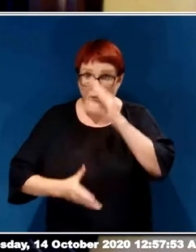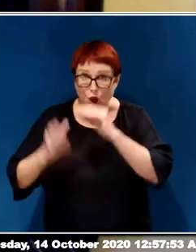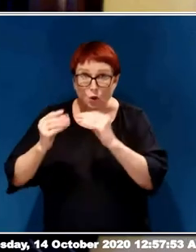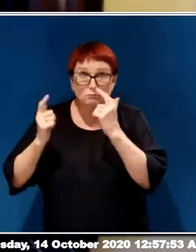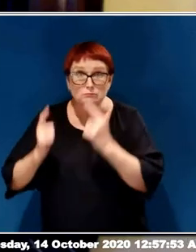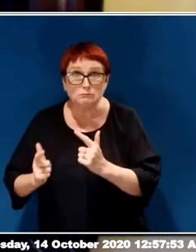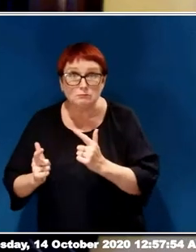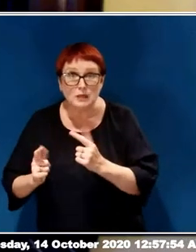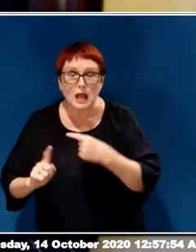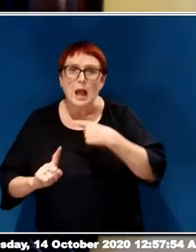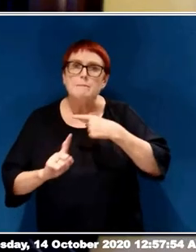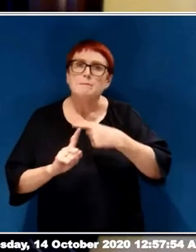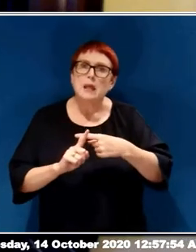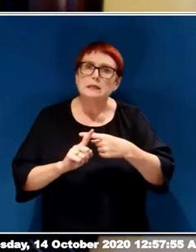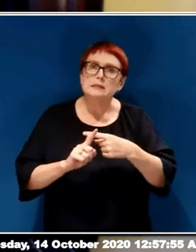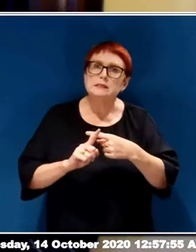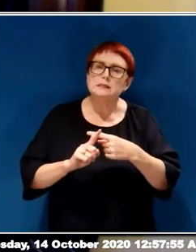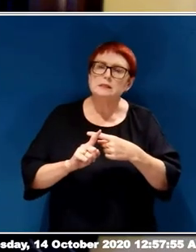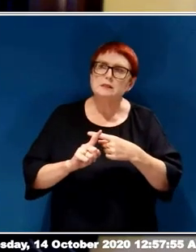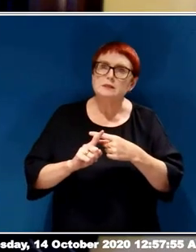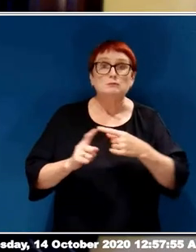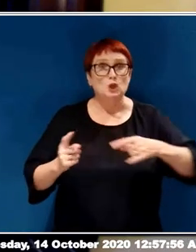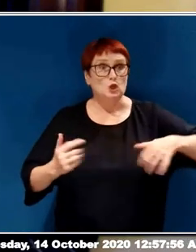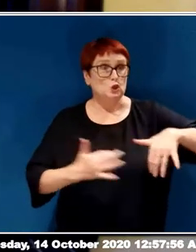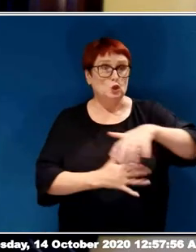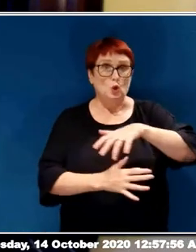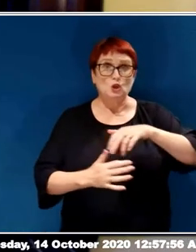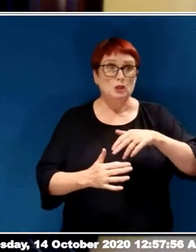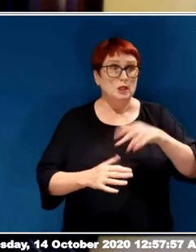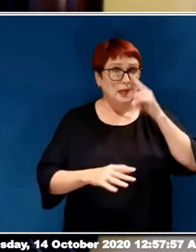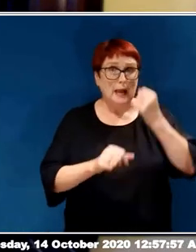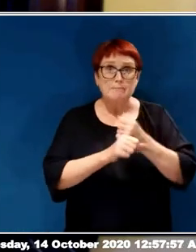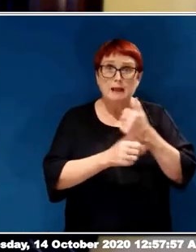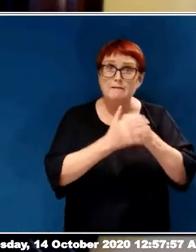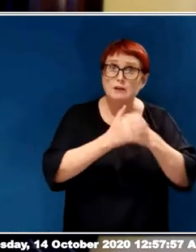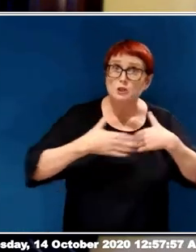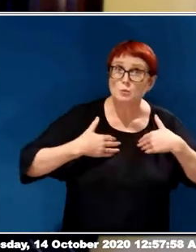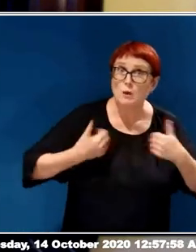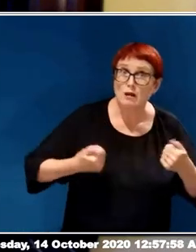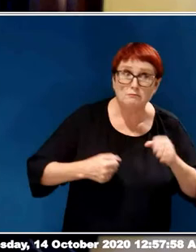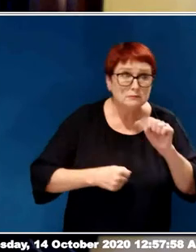and that as soon as it's clear that students need more support than they're